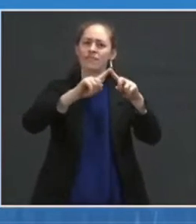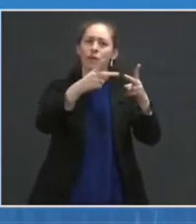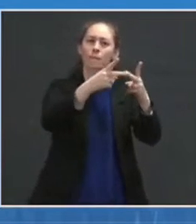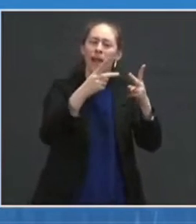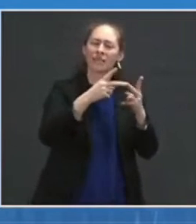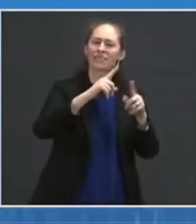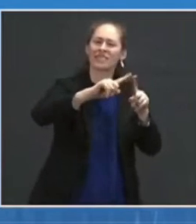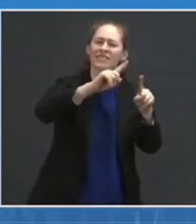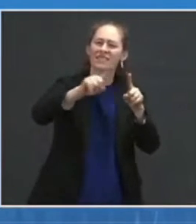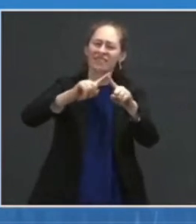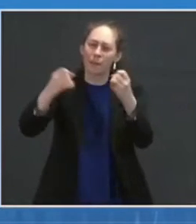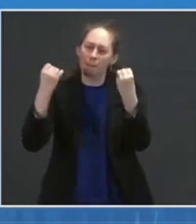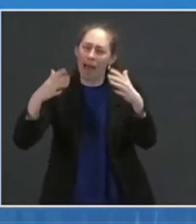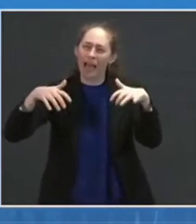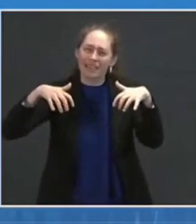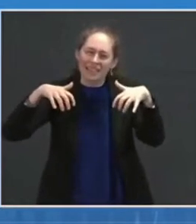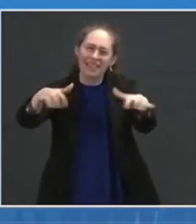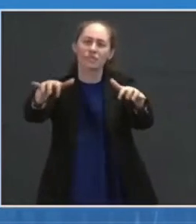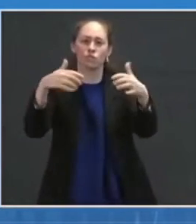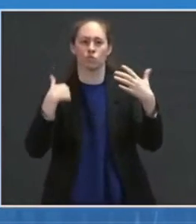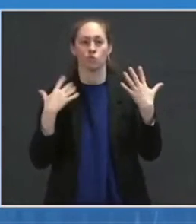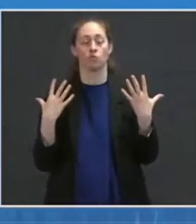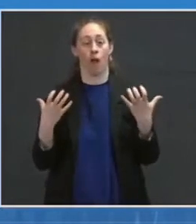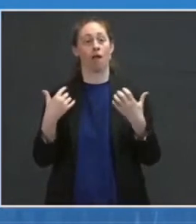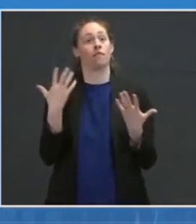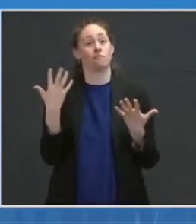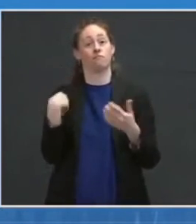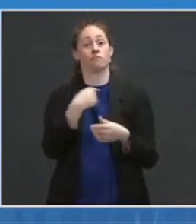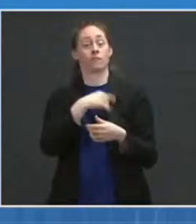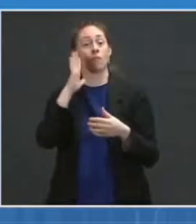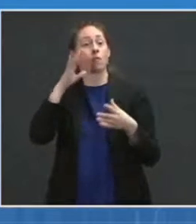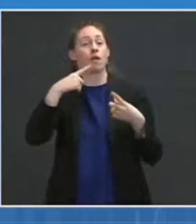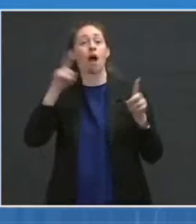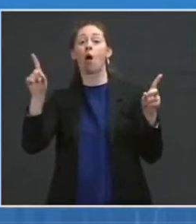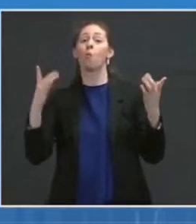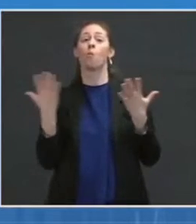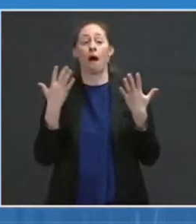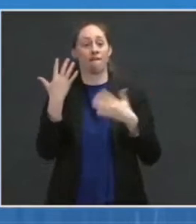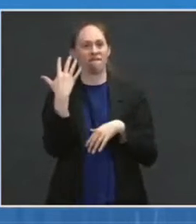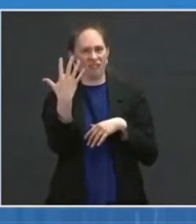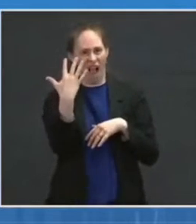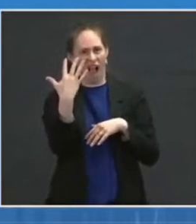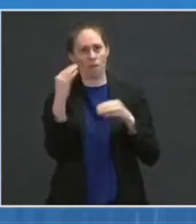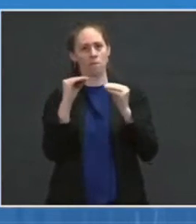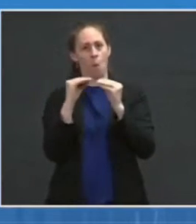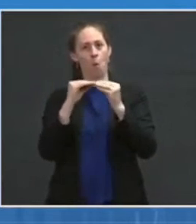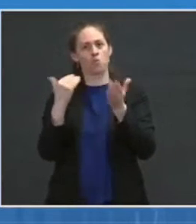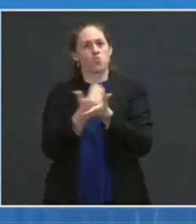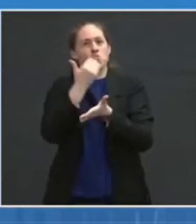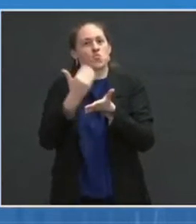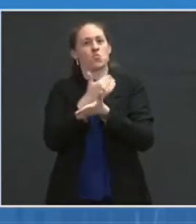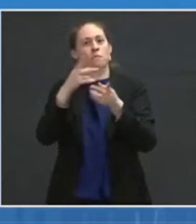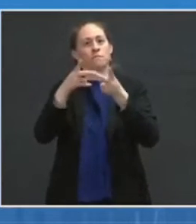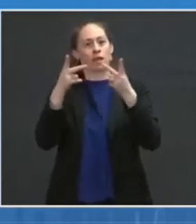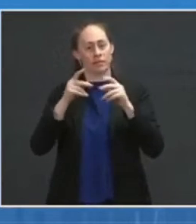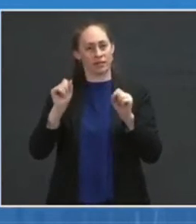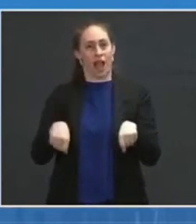MORE AMERICANS VACCINATED. TODAY I AM PLEASED TO AMOUNTS